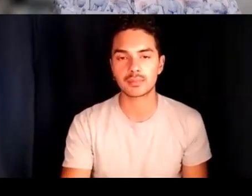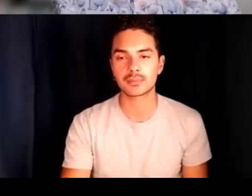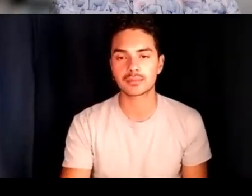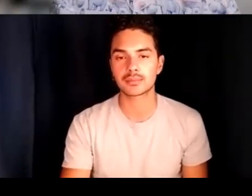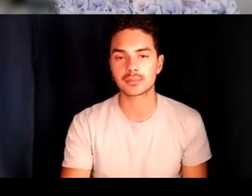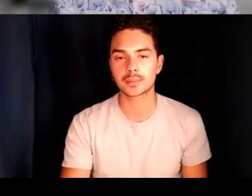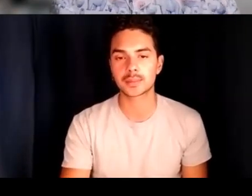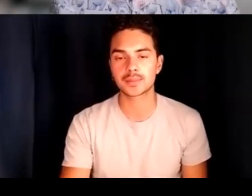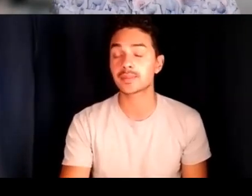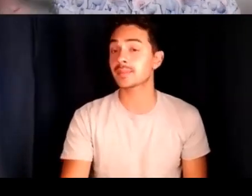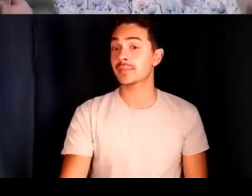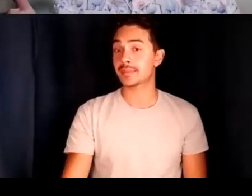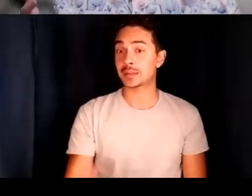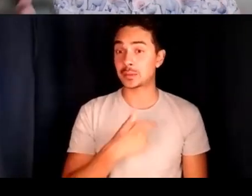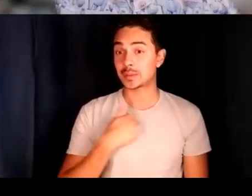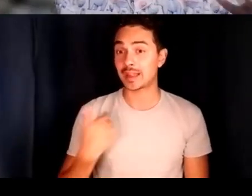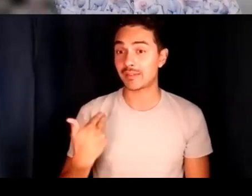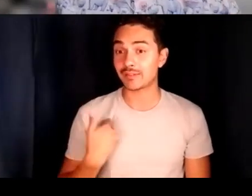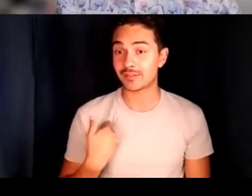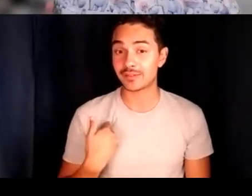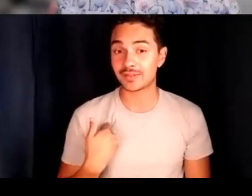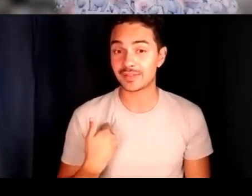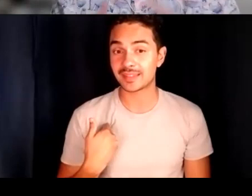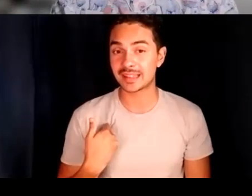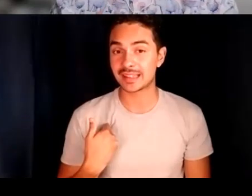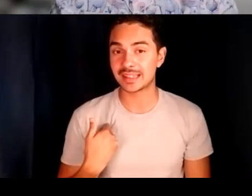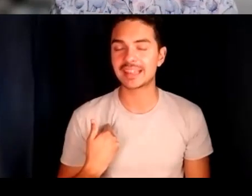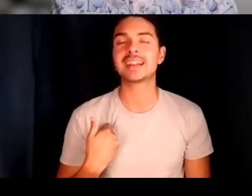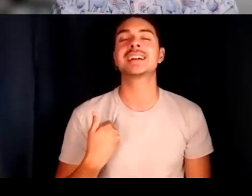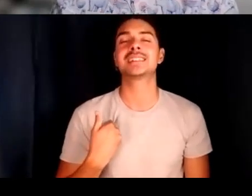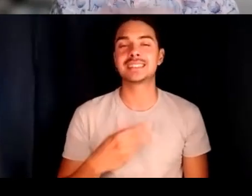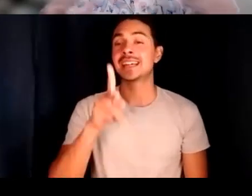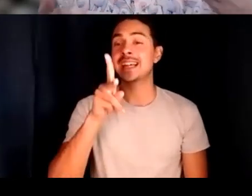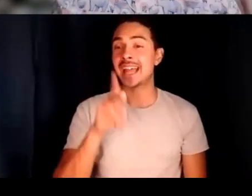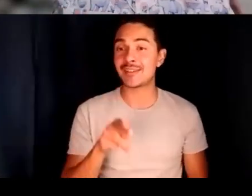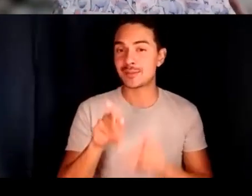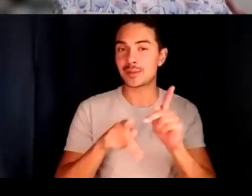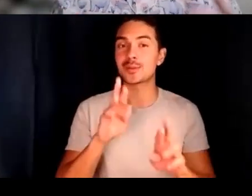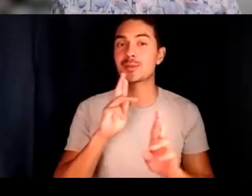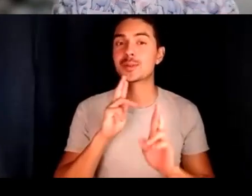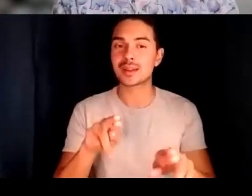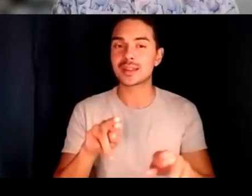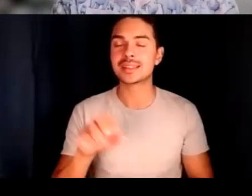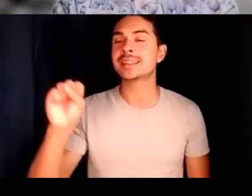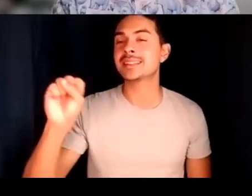And we've got about half of the people that responded are sexual assault advocate,